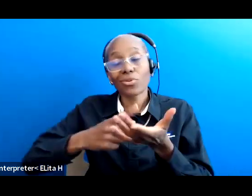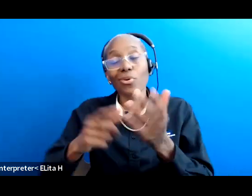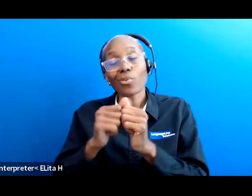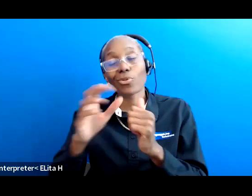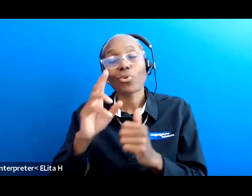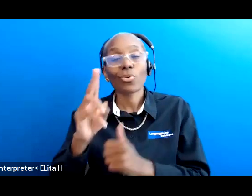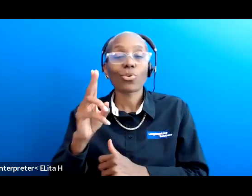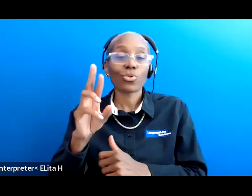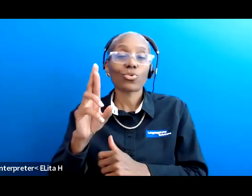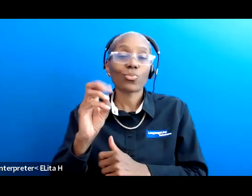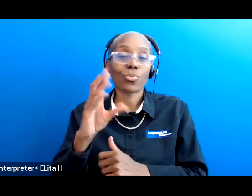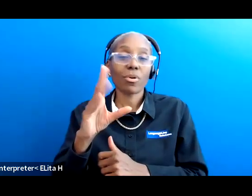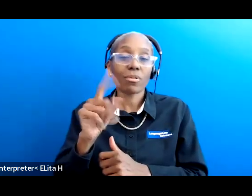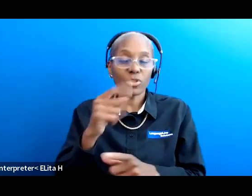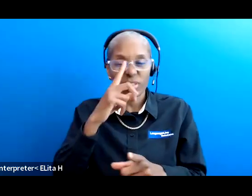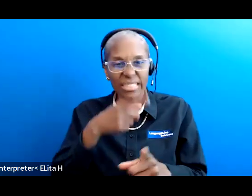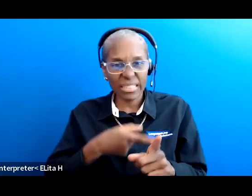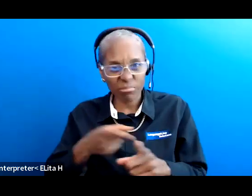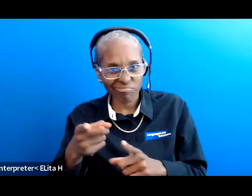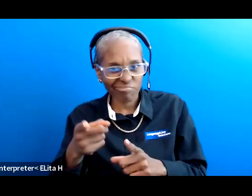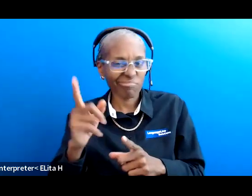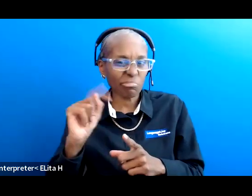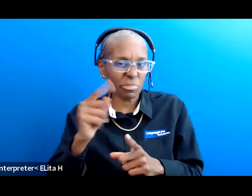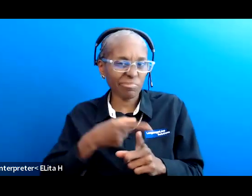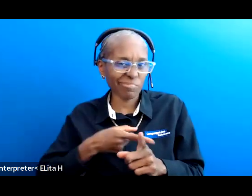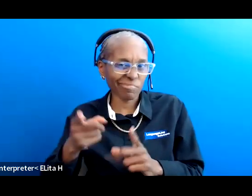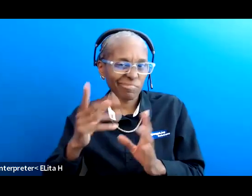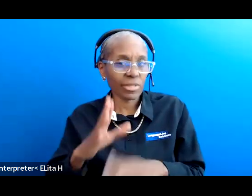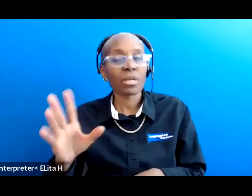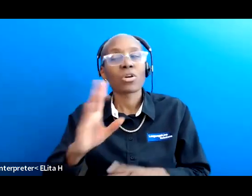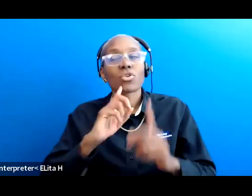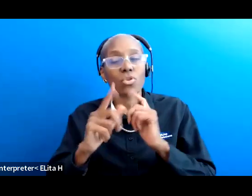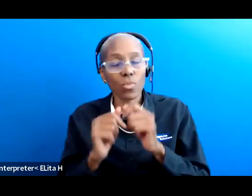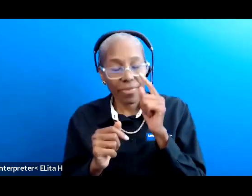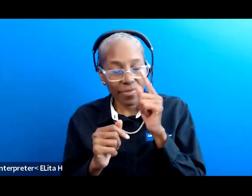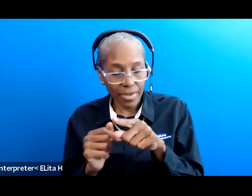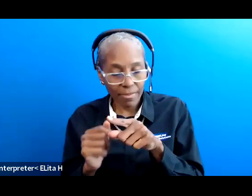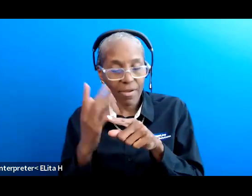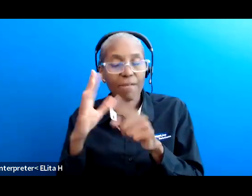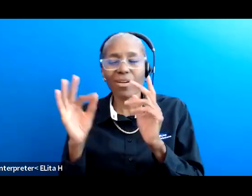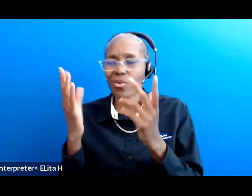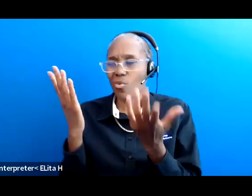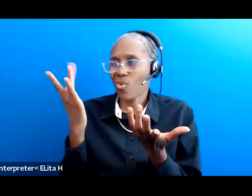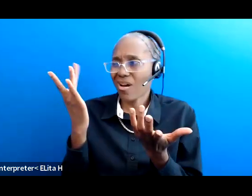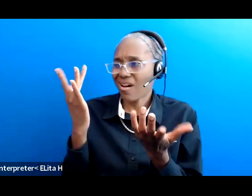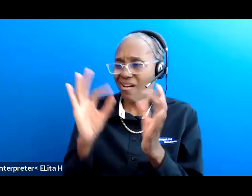There's a variety of causes and so you need to really talk to urologist to find out what's going on with that.